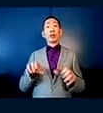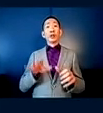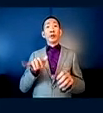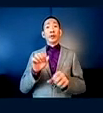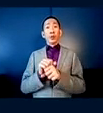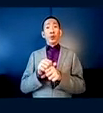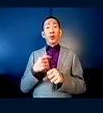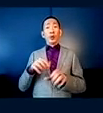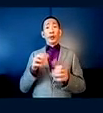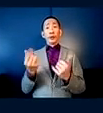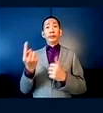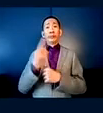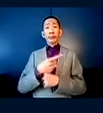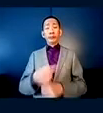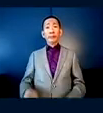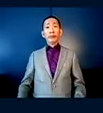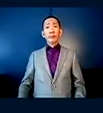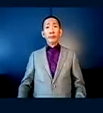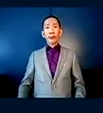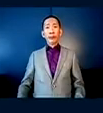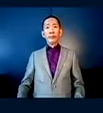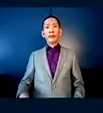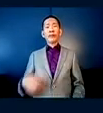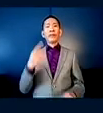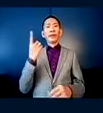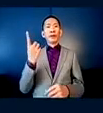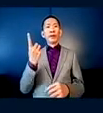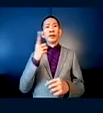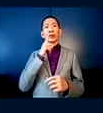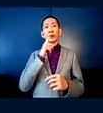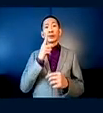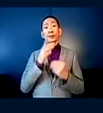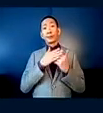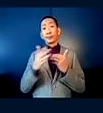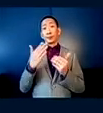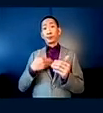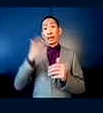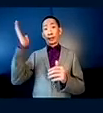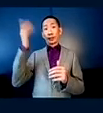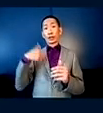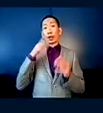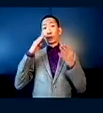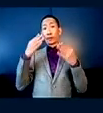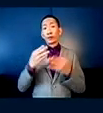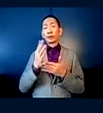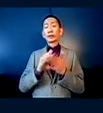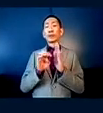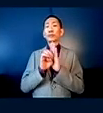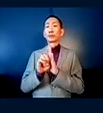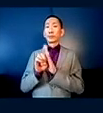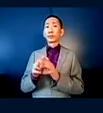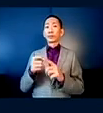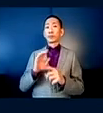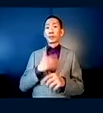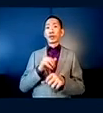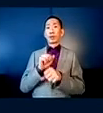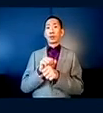ALLOW US TO DO THE WORK THAT WE DO TODAY. SO I WANT TO SPEND THE REST OF